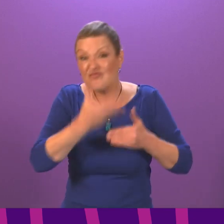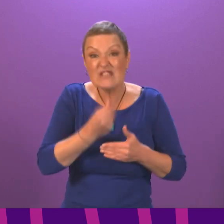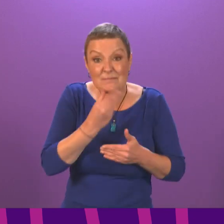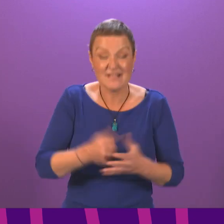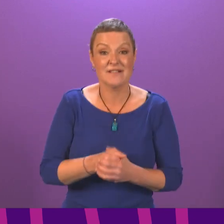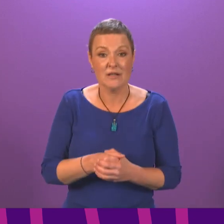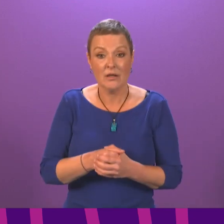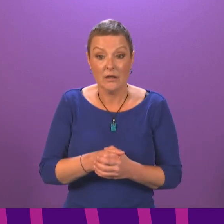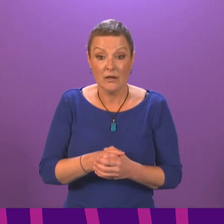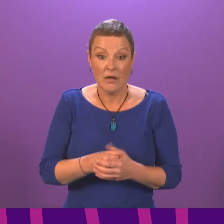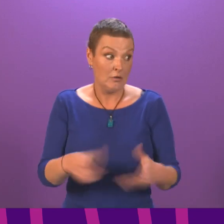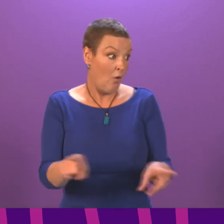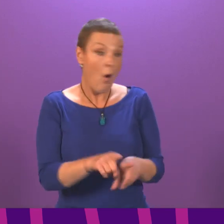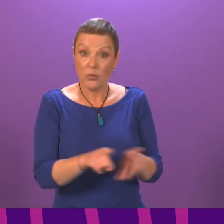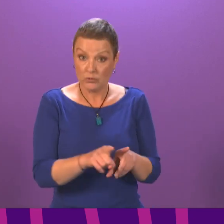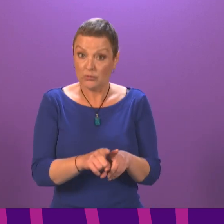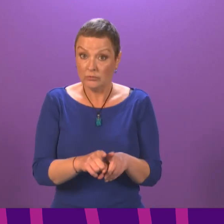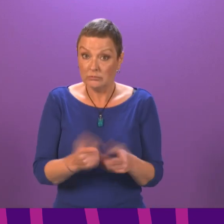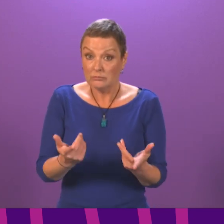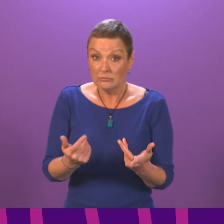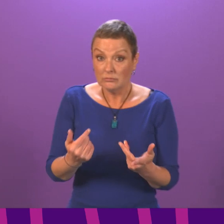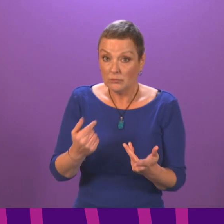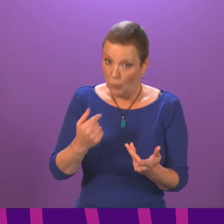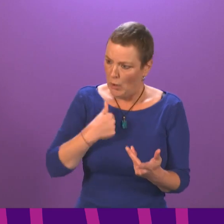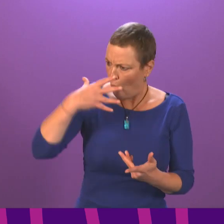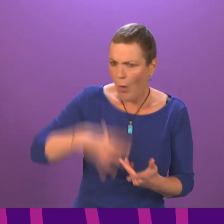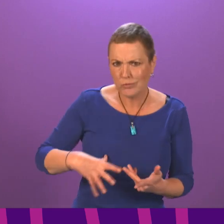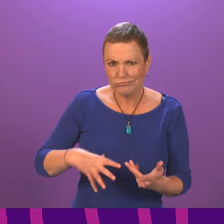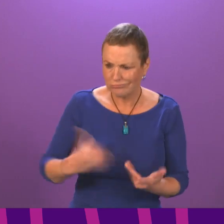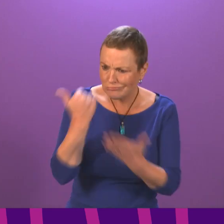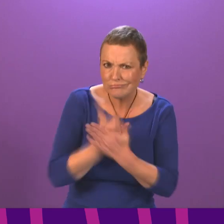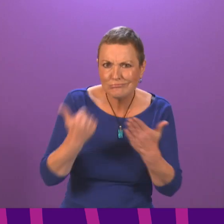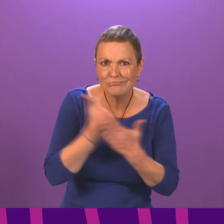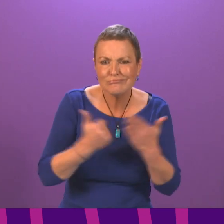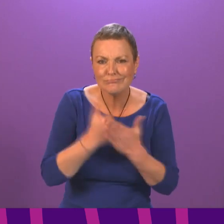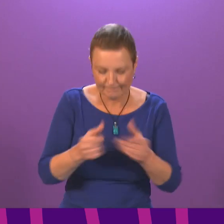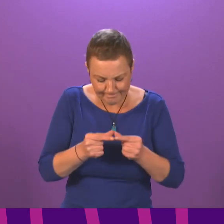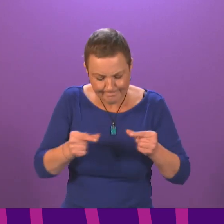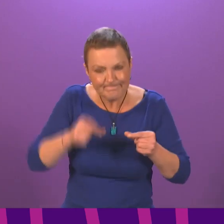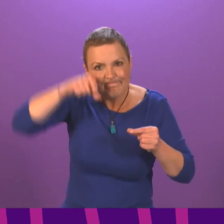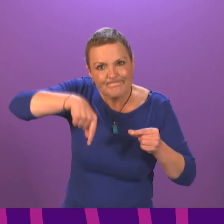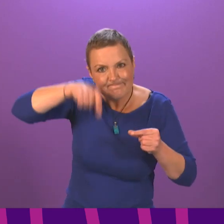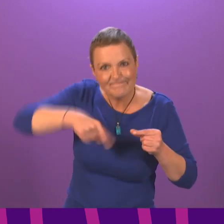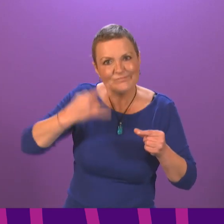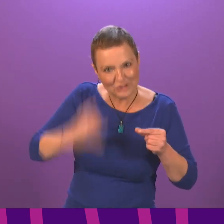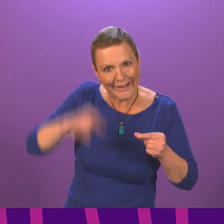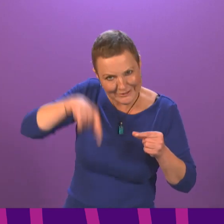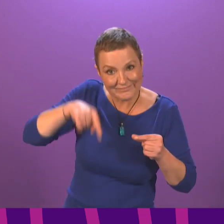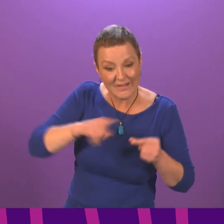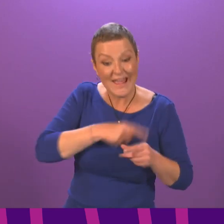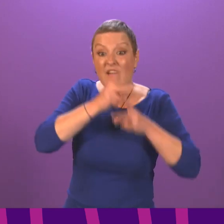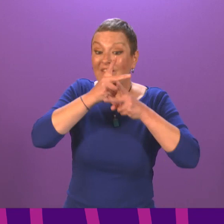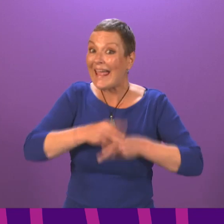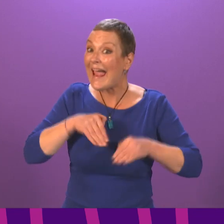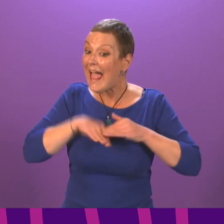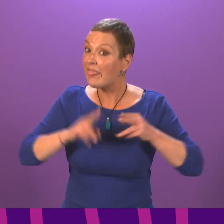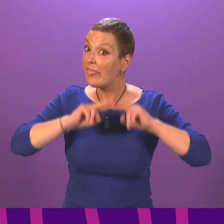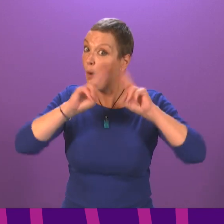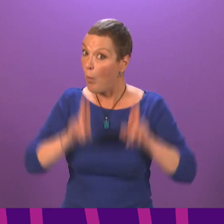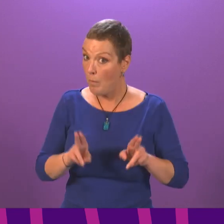period. We are also moving to regularly test care-at-home workers using lateral flow technology.